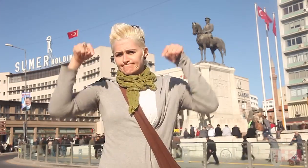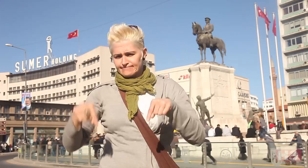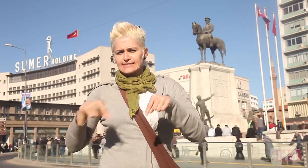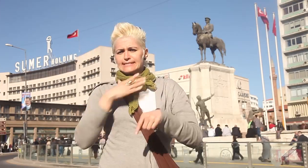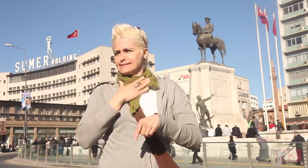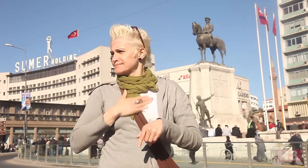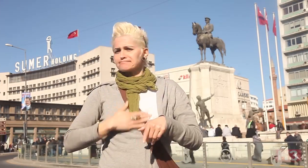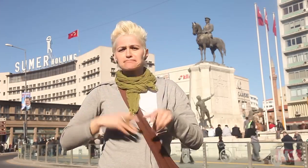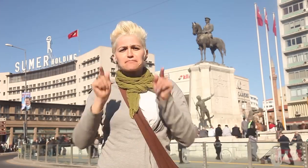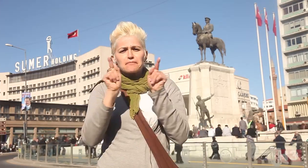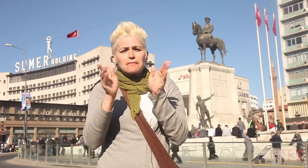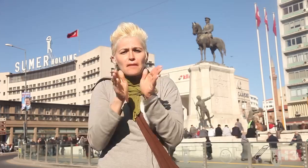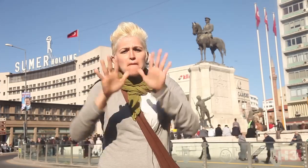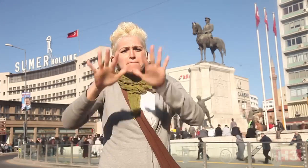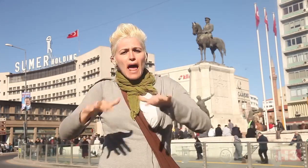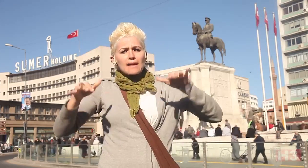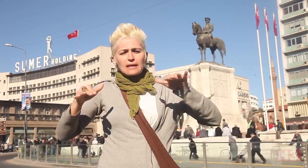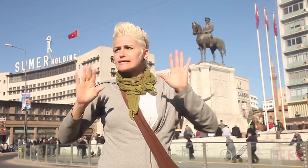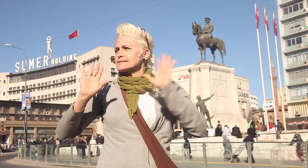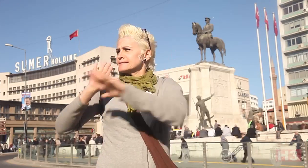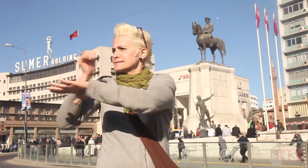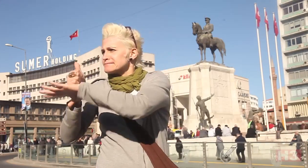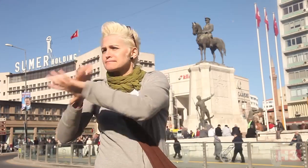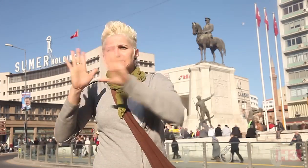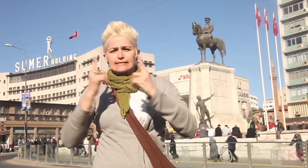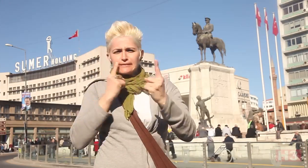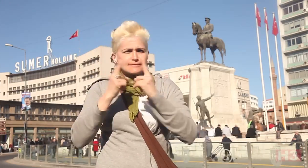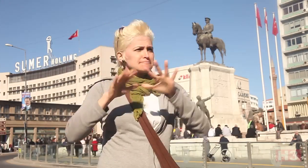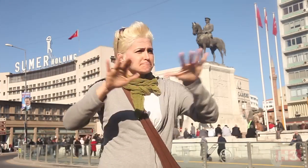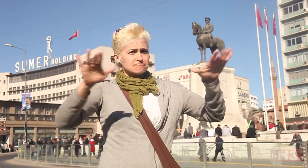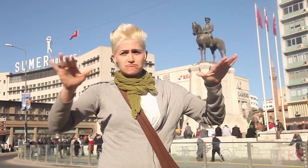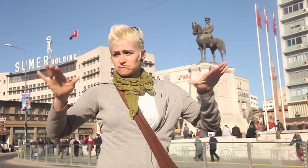He established the small parliament.